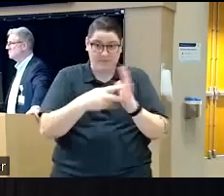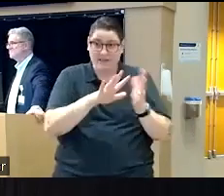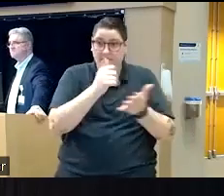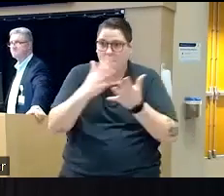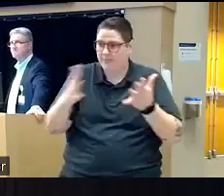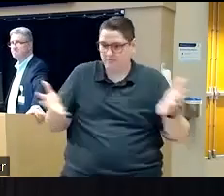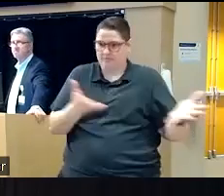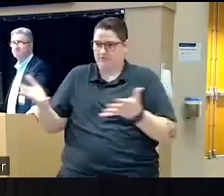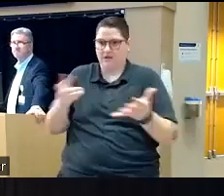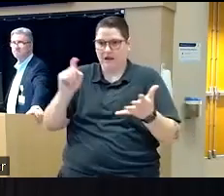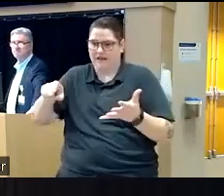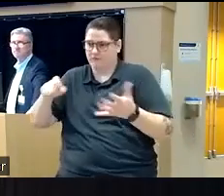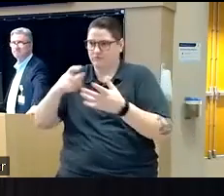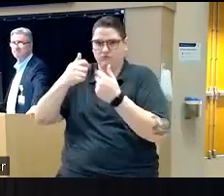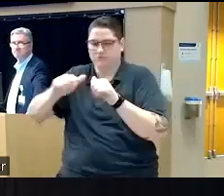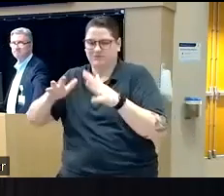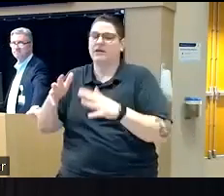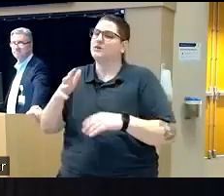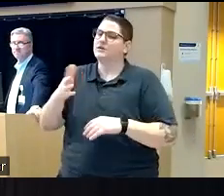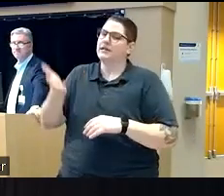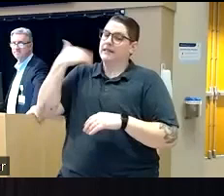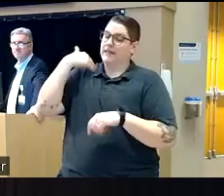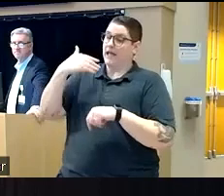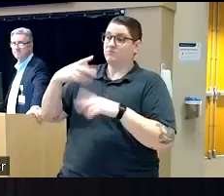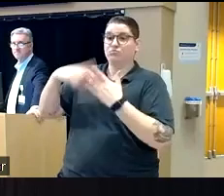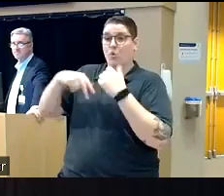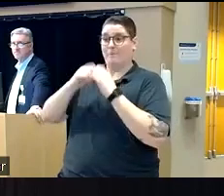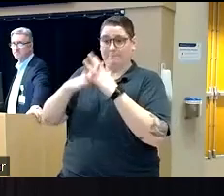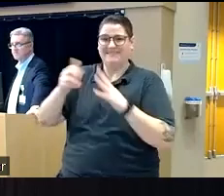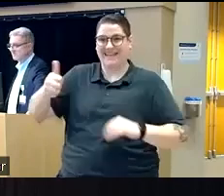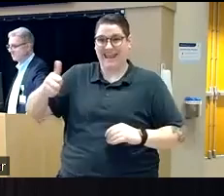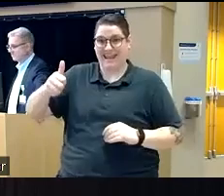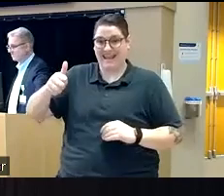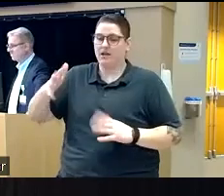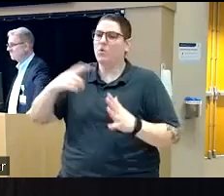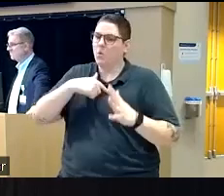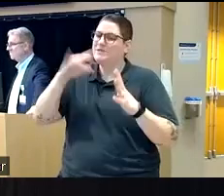recovery at one time was 10 and that was a lot to manage but we figured it out so I think 10 is our